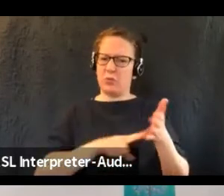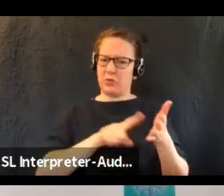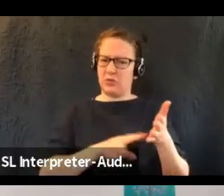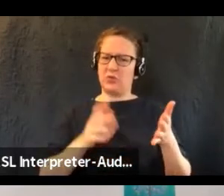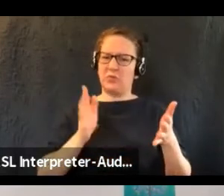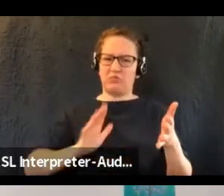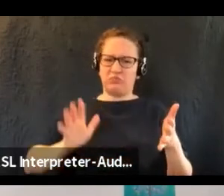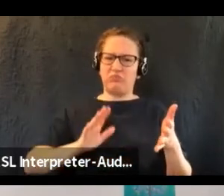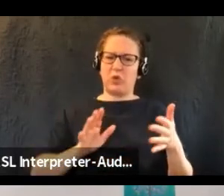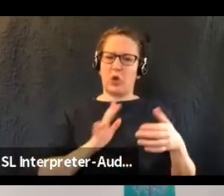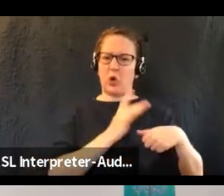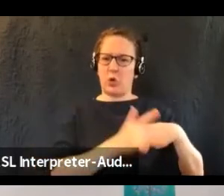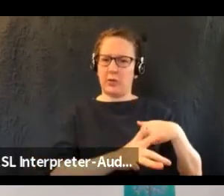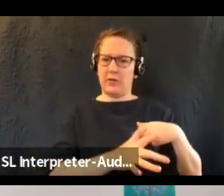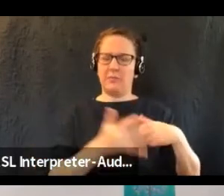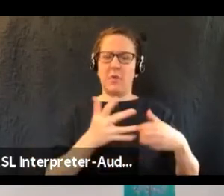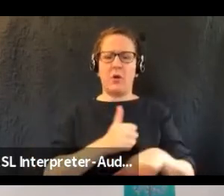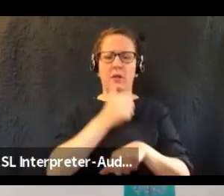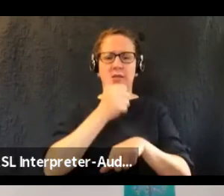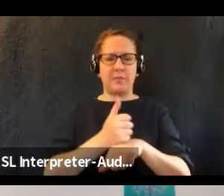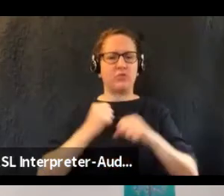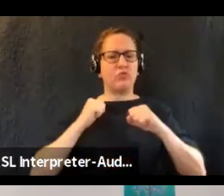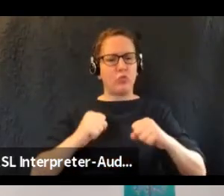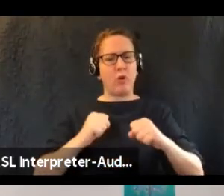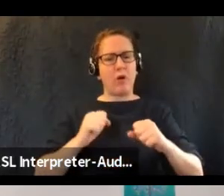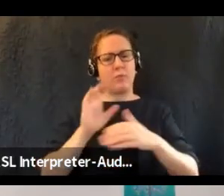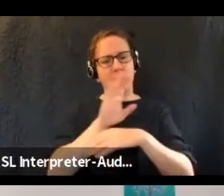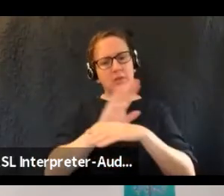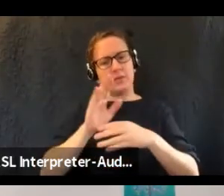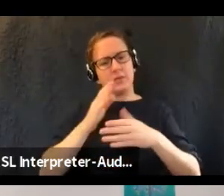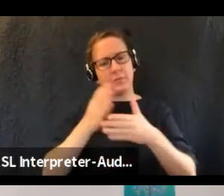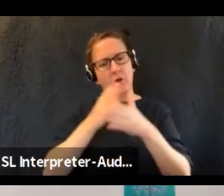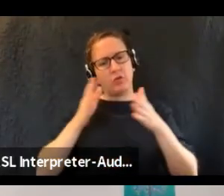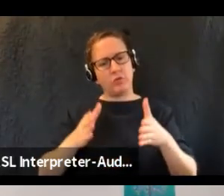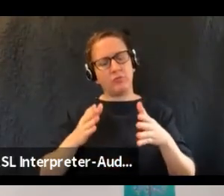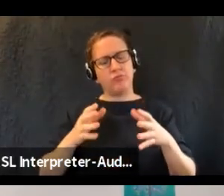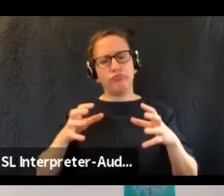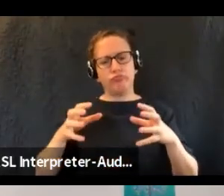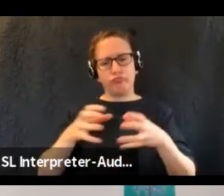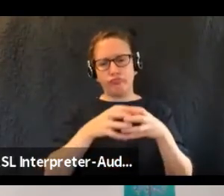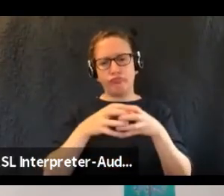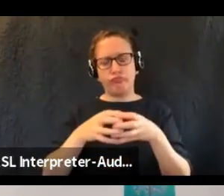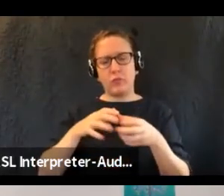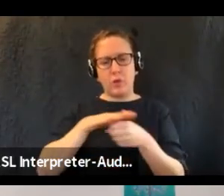already established strong business partnerships in your local community. How do we go about that?